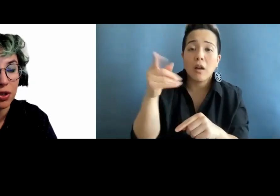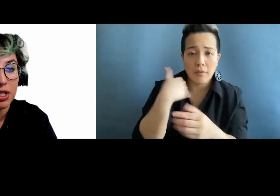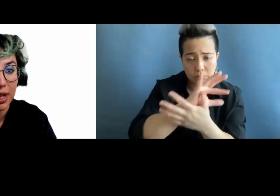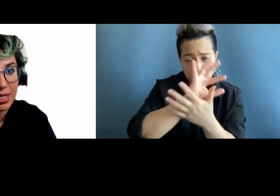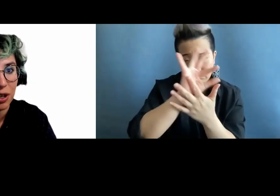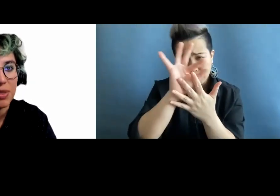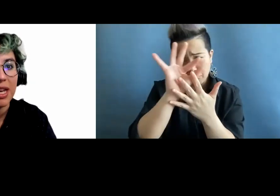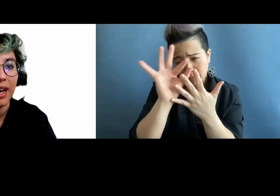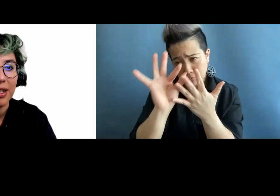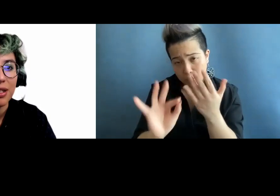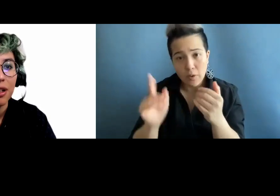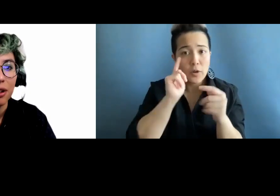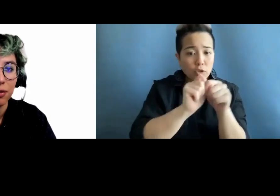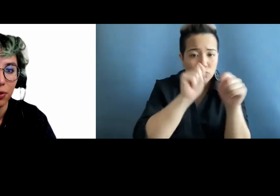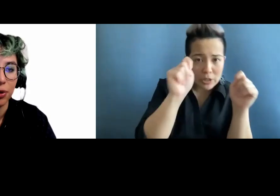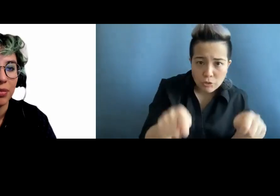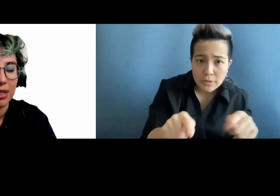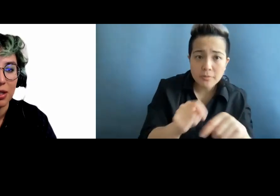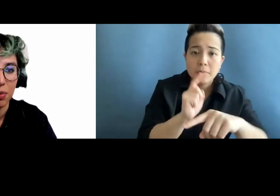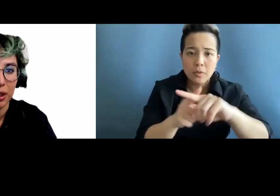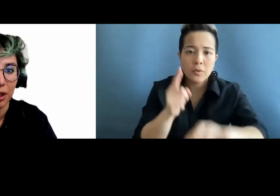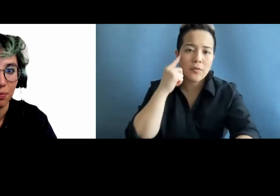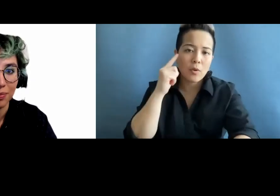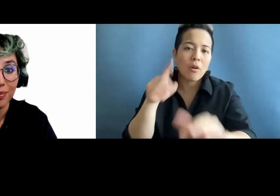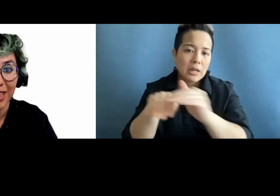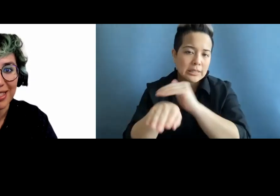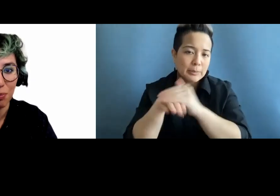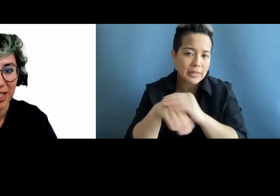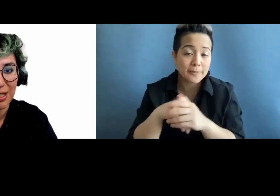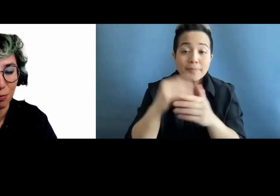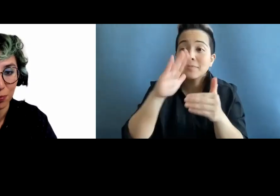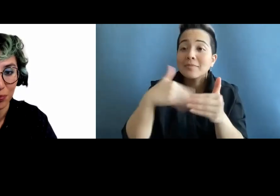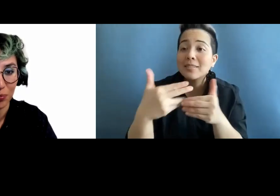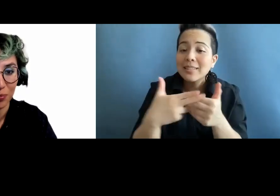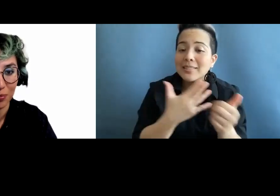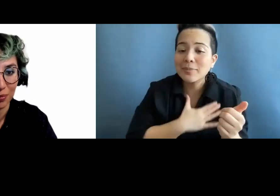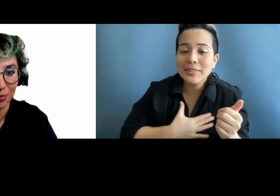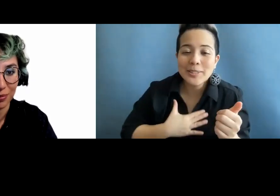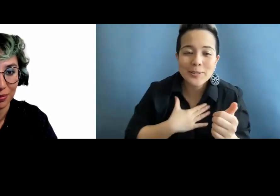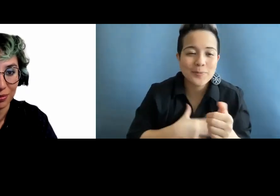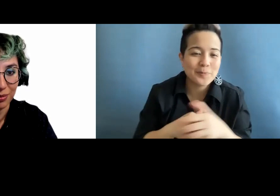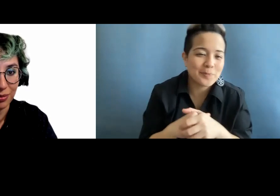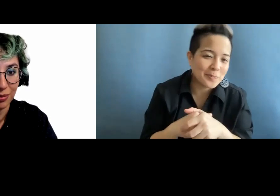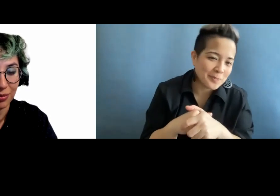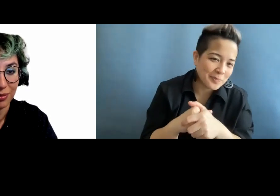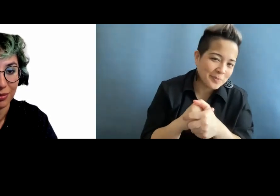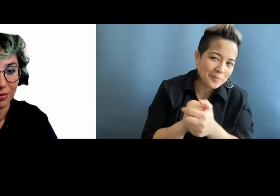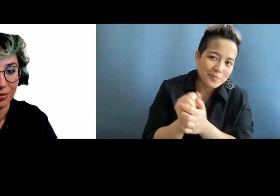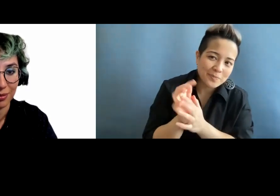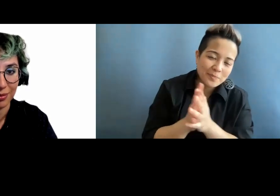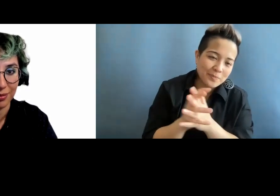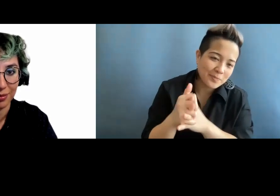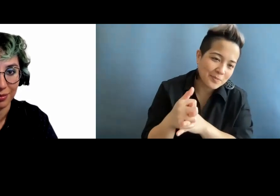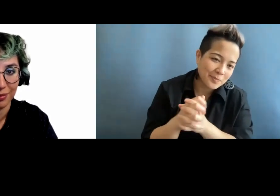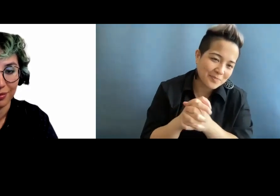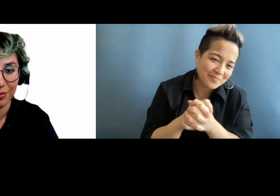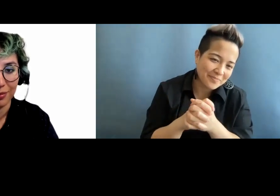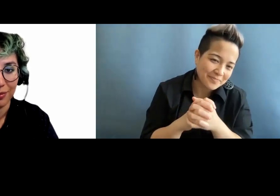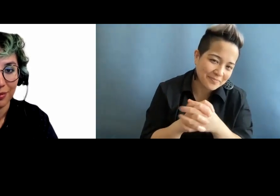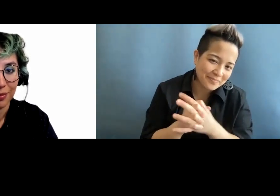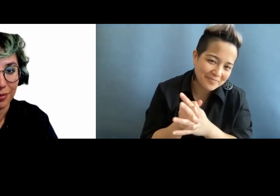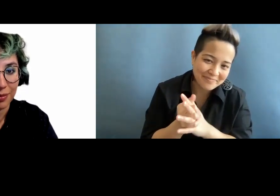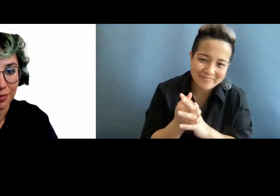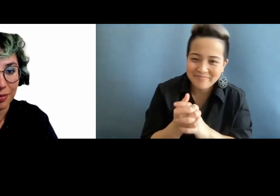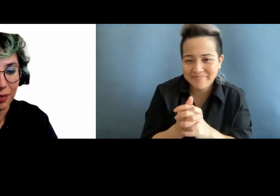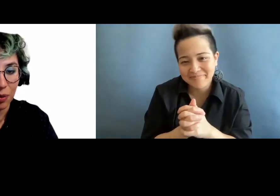for transcripts and for accessibility. Next slide, please.